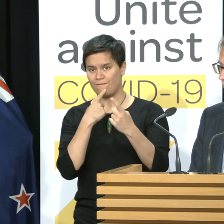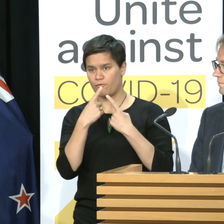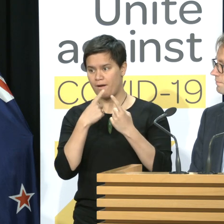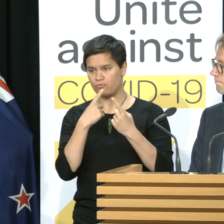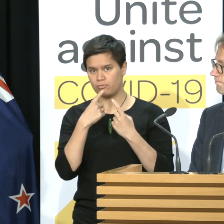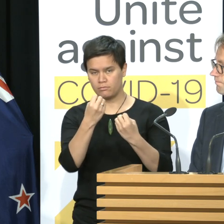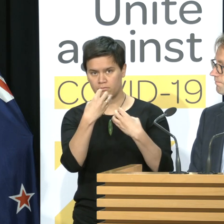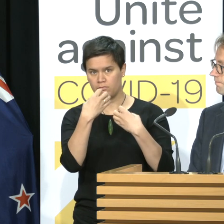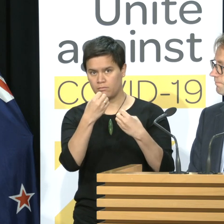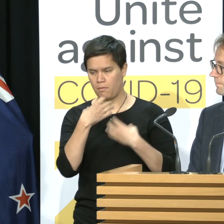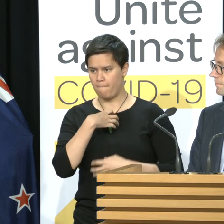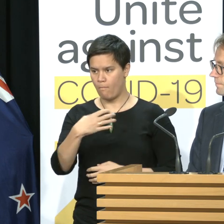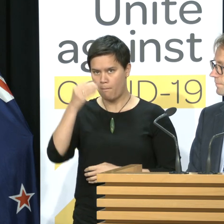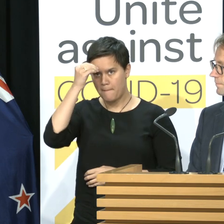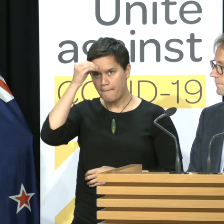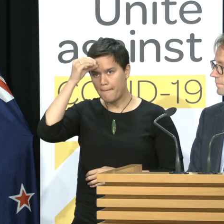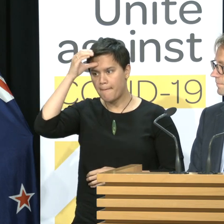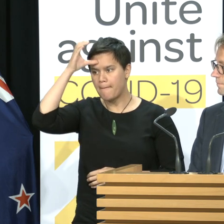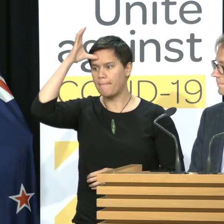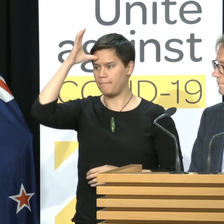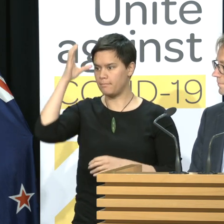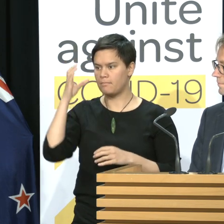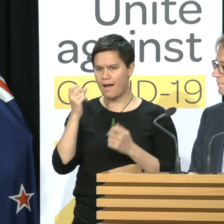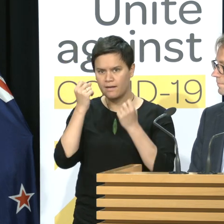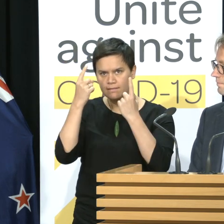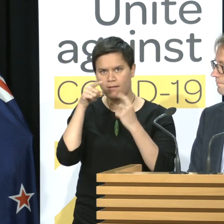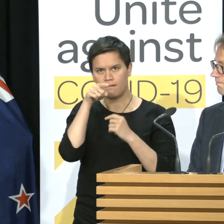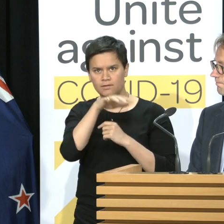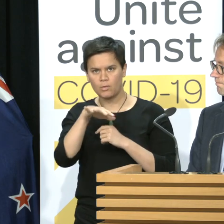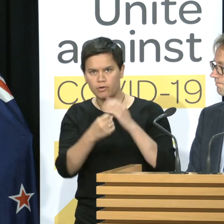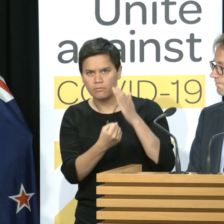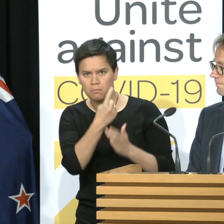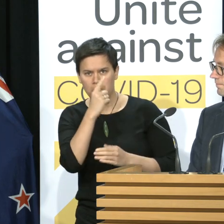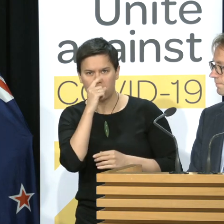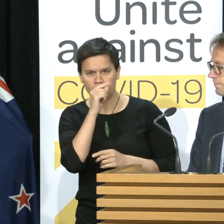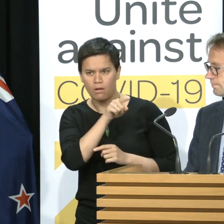And is our understanding of the different types of situations that we might face has continued to grow.